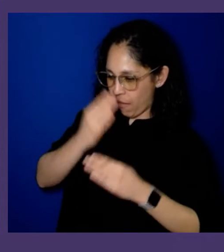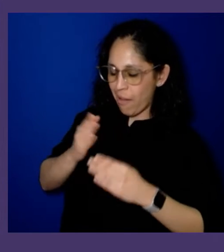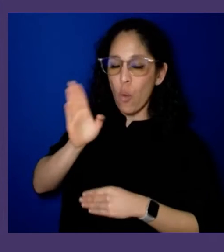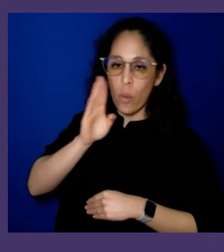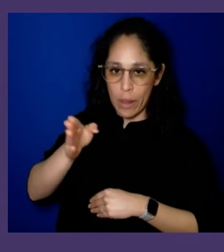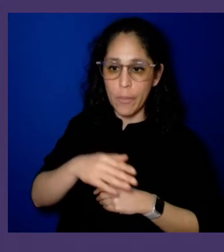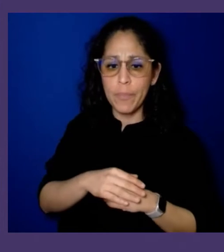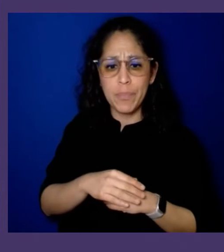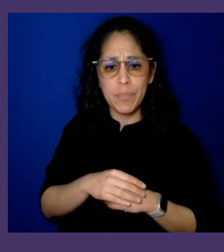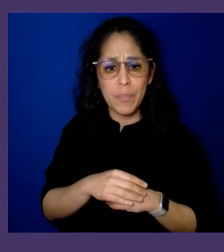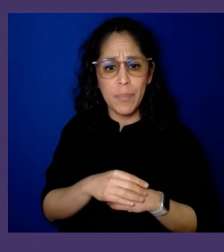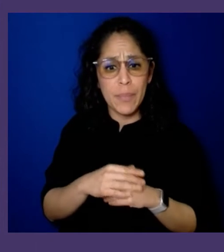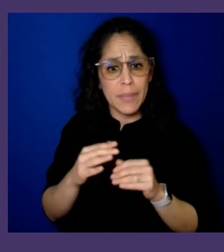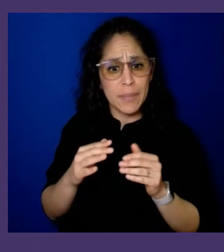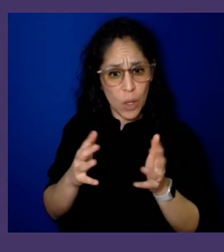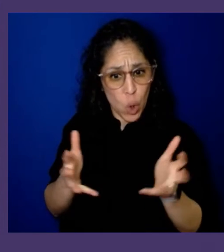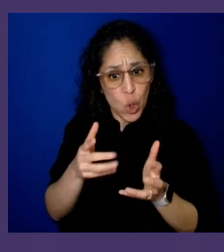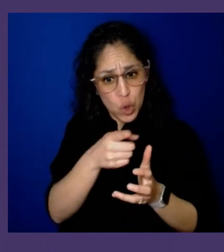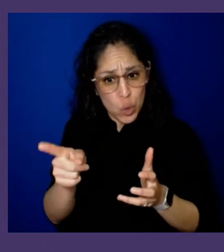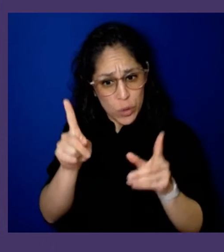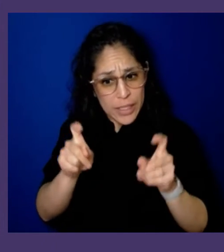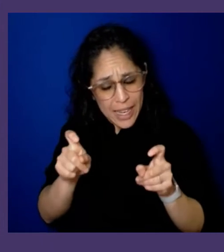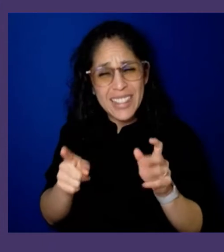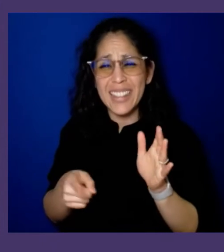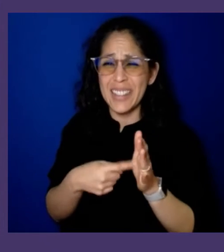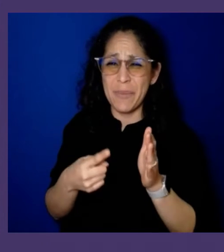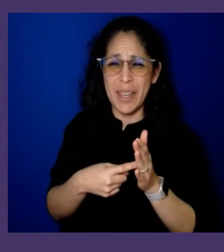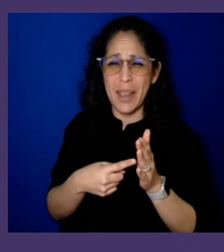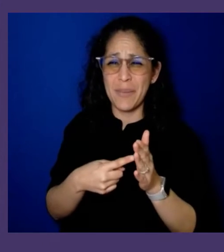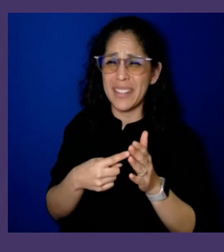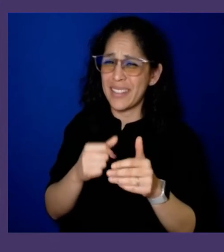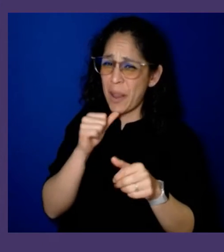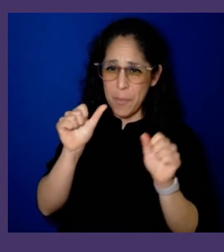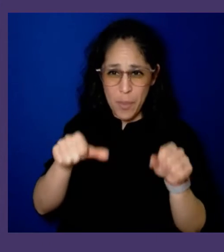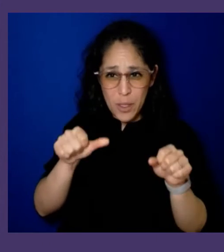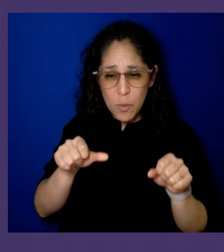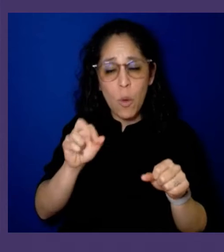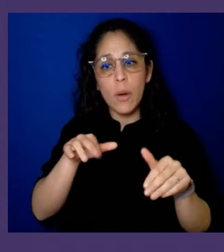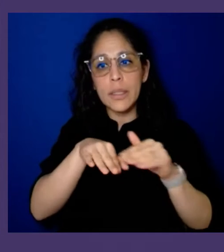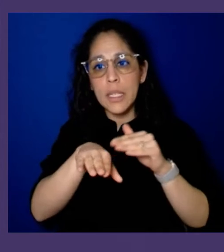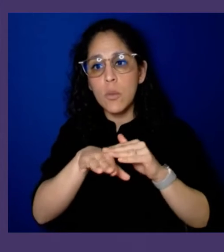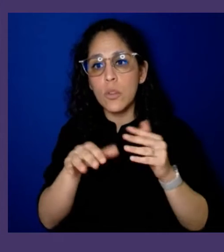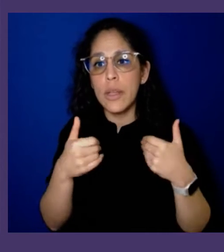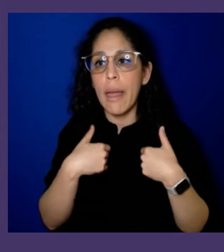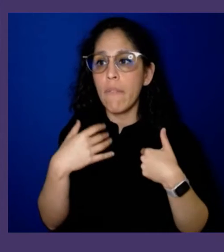or accessible to have outside resources to help you test.